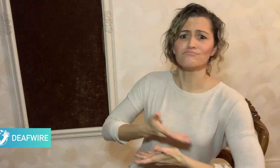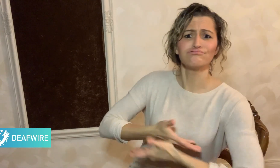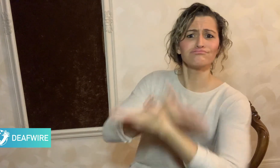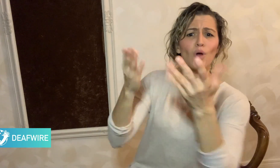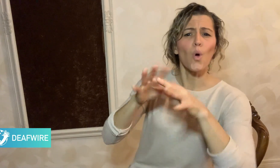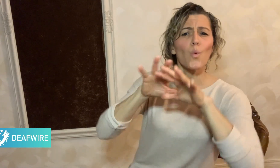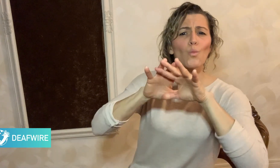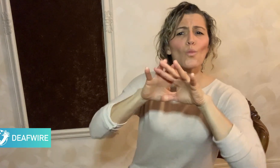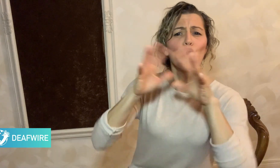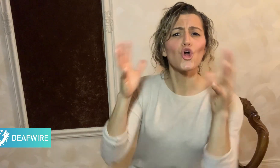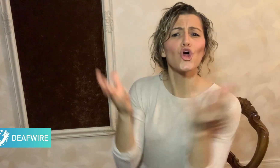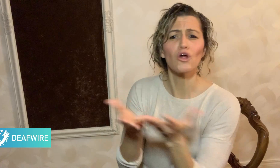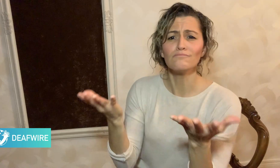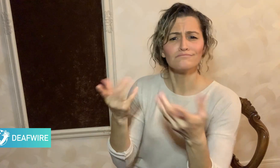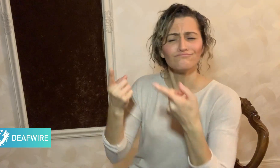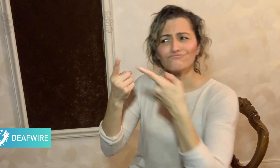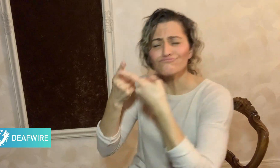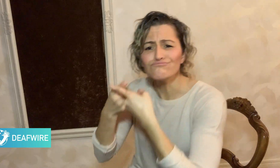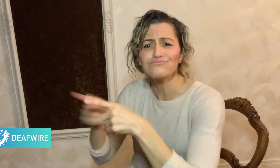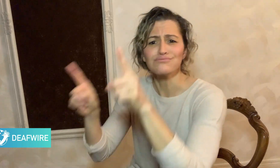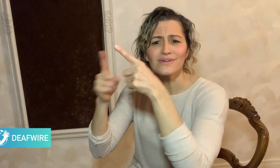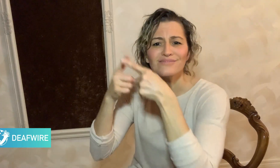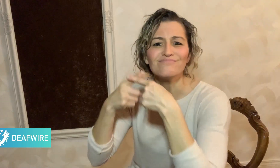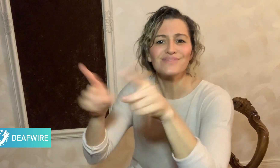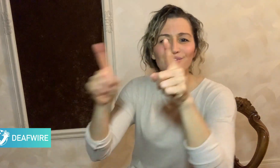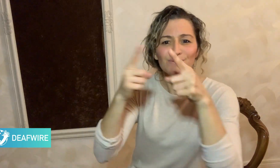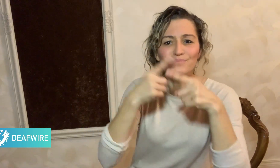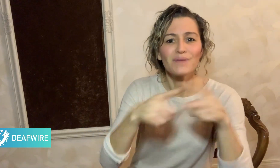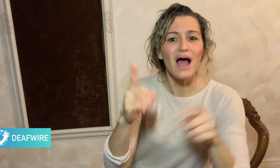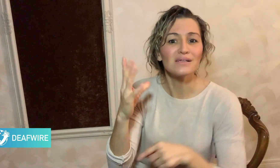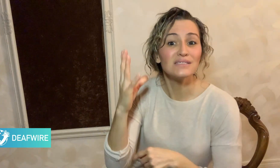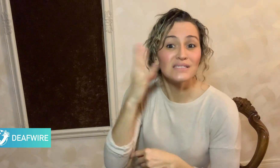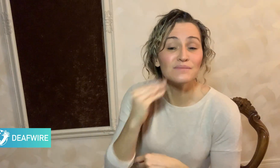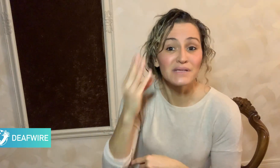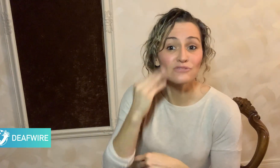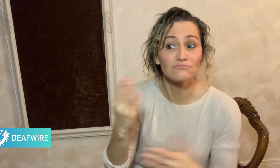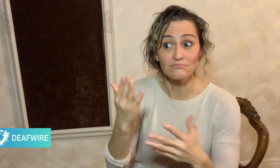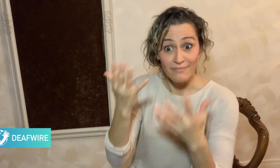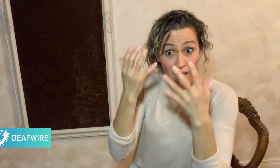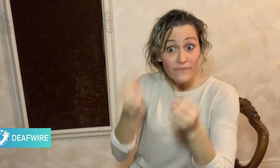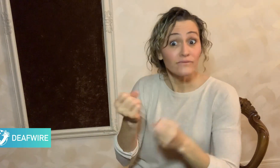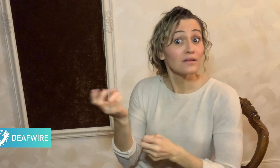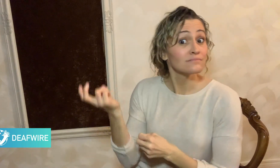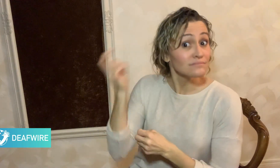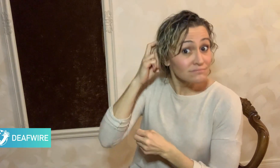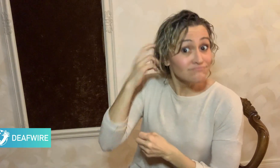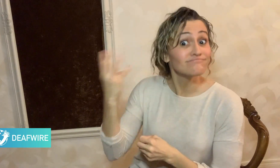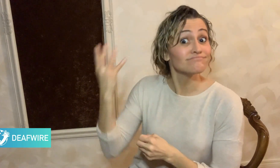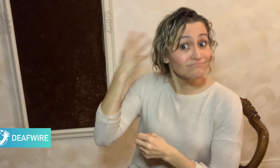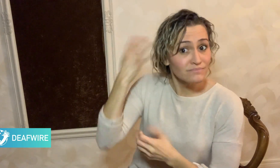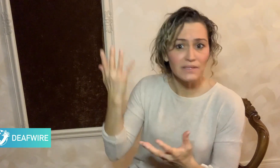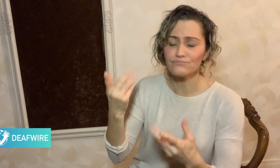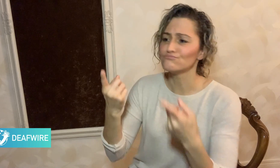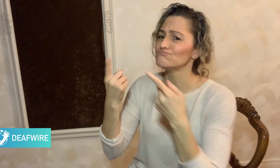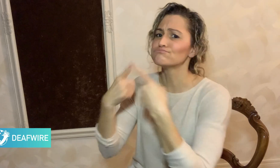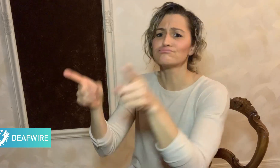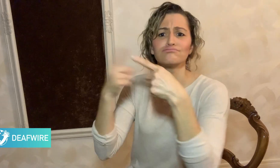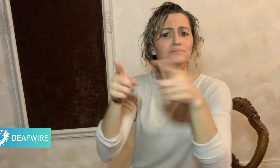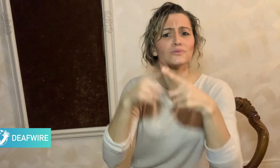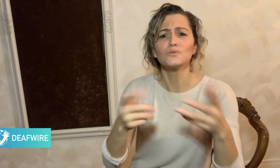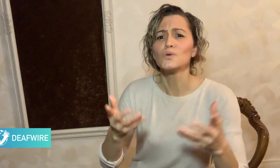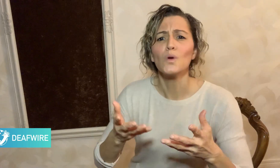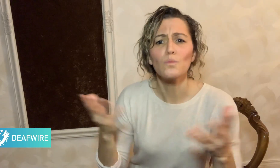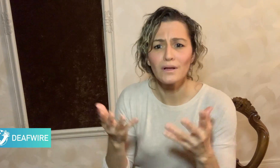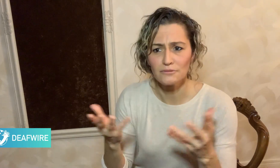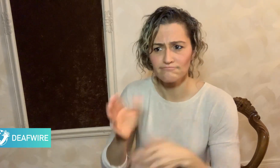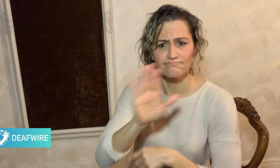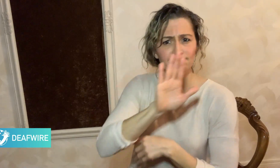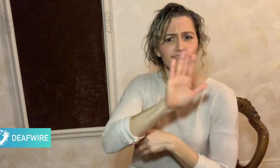Deaf people around the world have different experiences